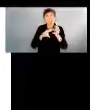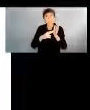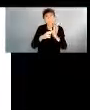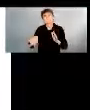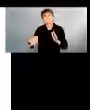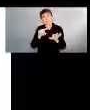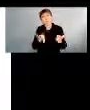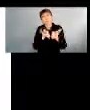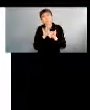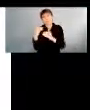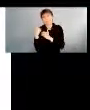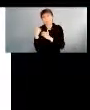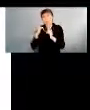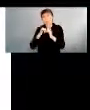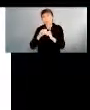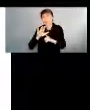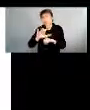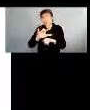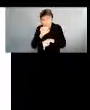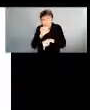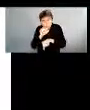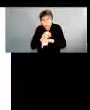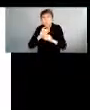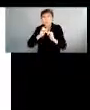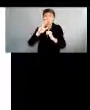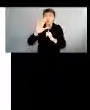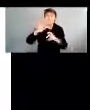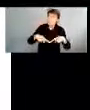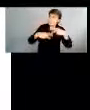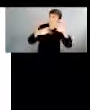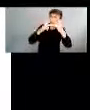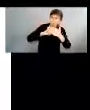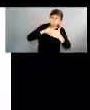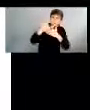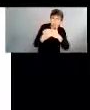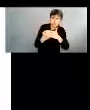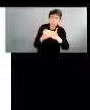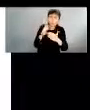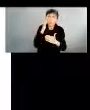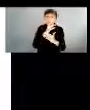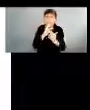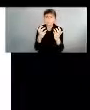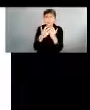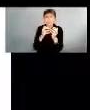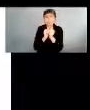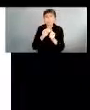how your work or your proposed project aligns to the program goals and criteria that you’re